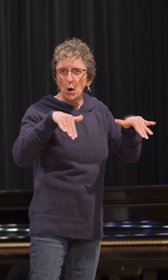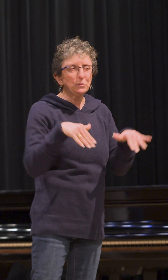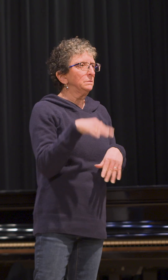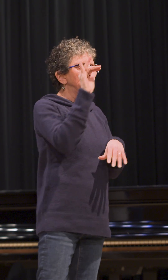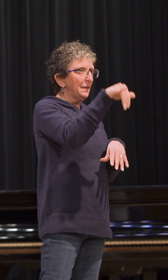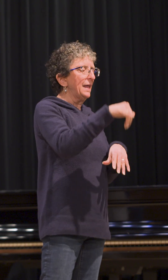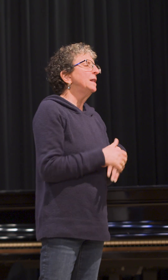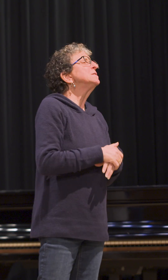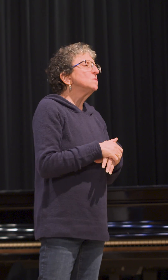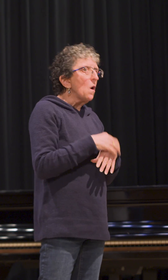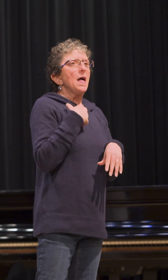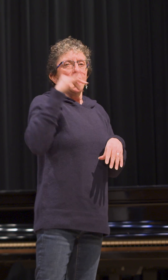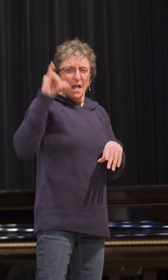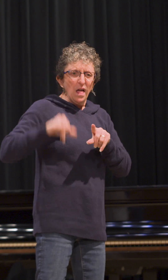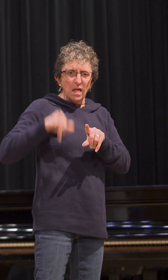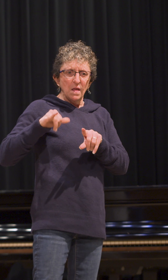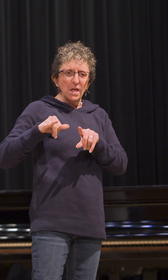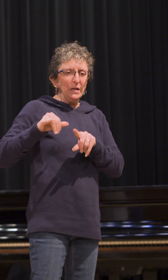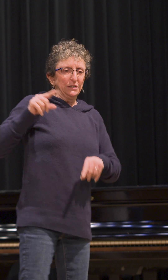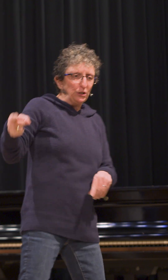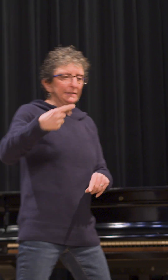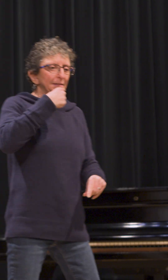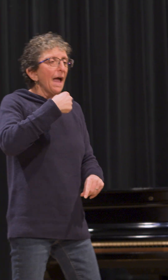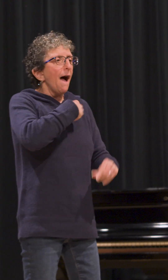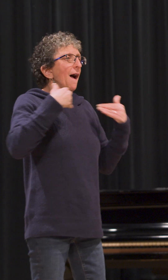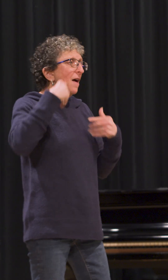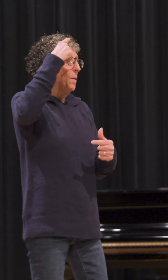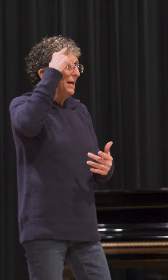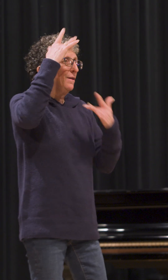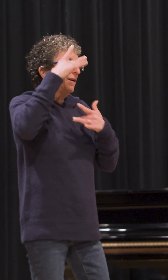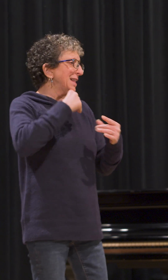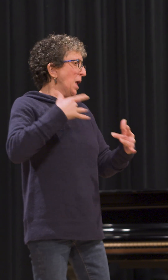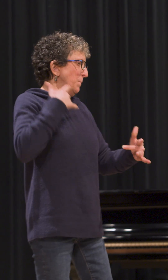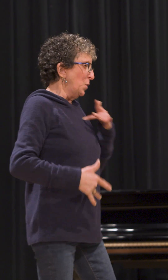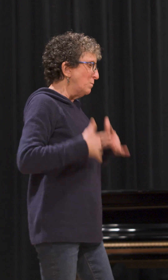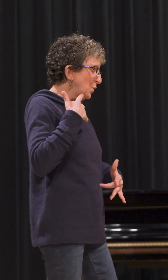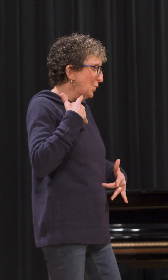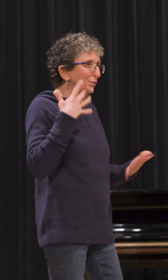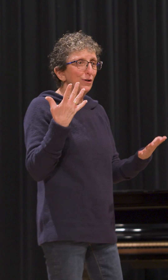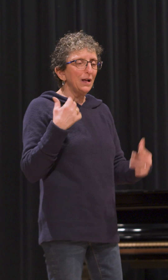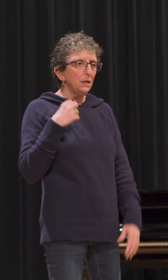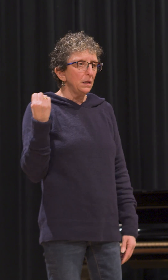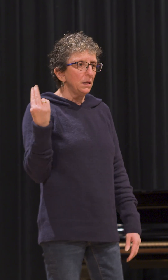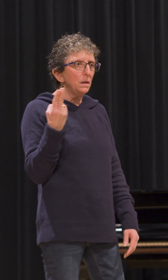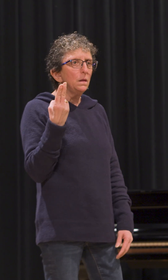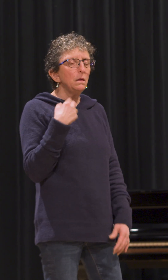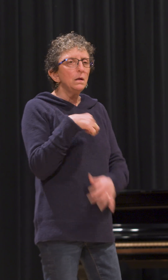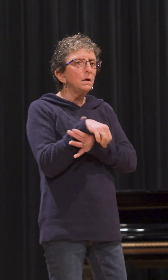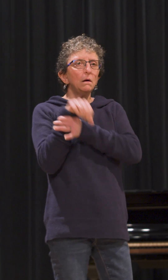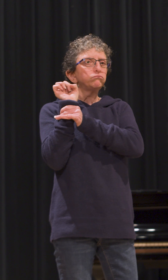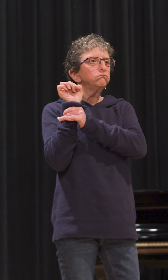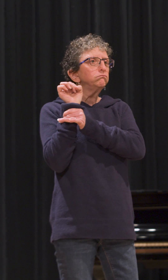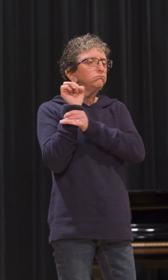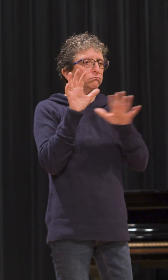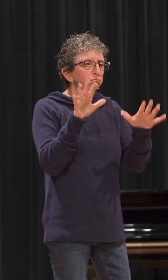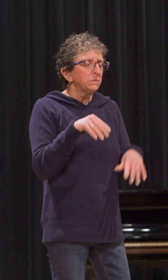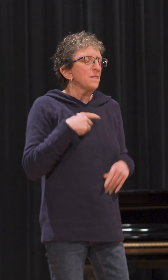It was a halfway house, though it didn't have to do with drugs. I have bipolar.